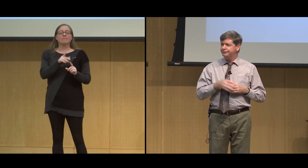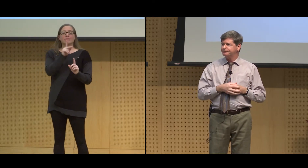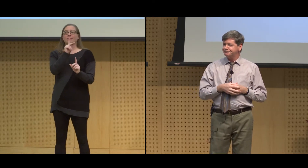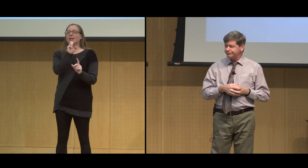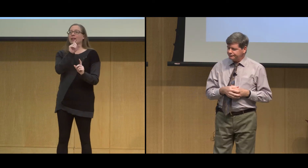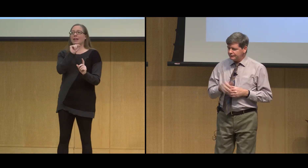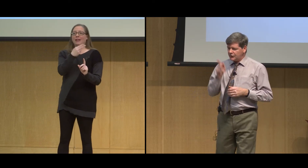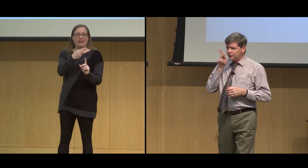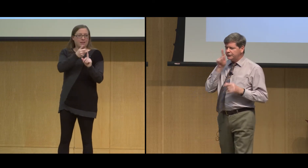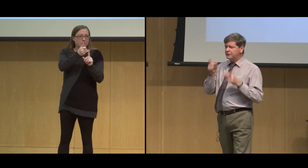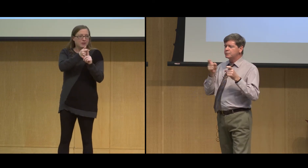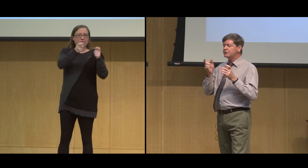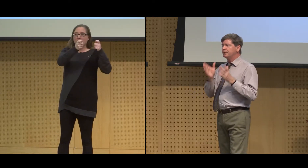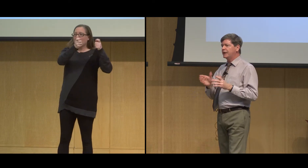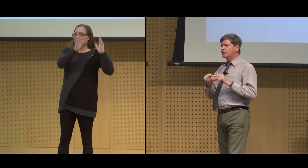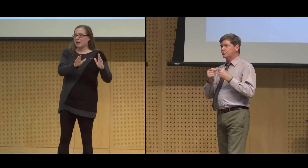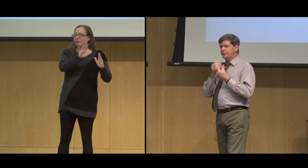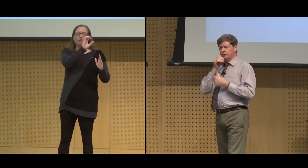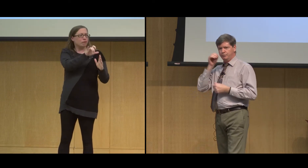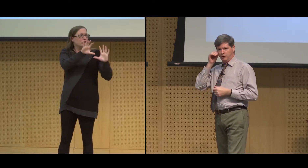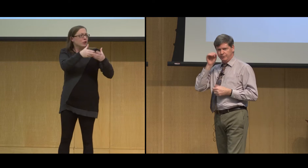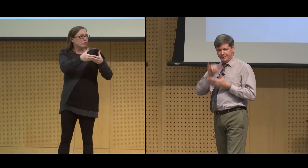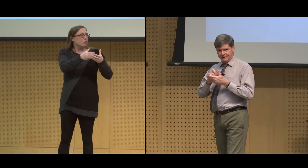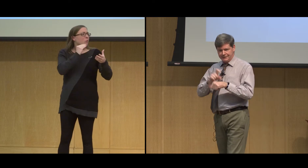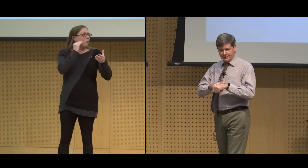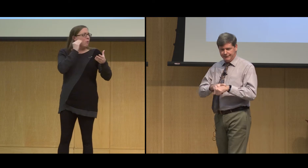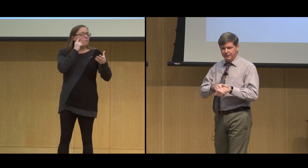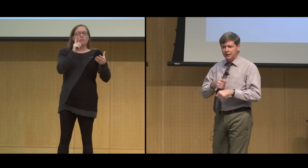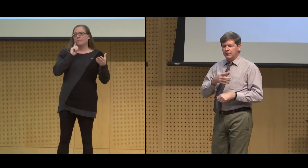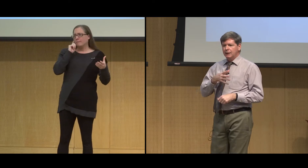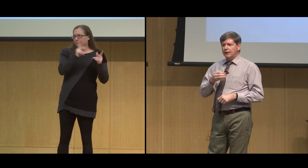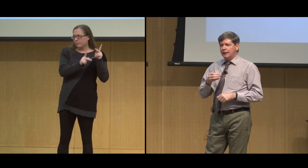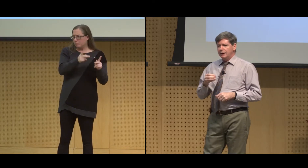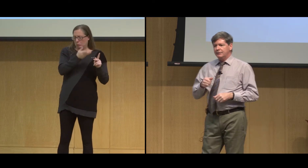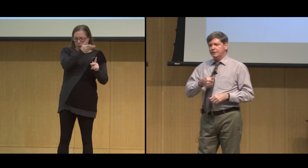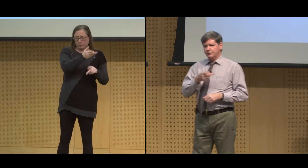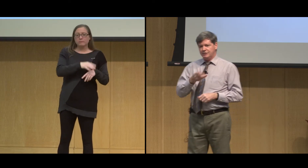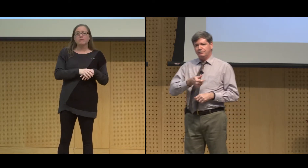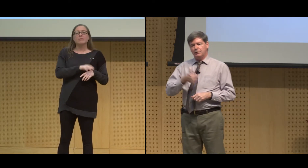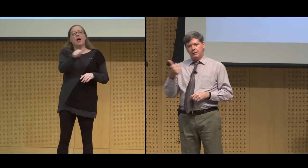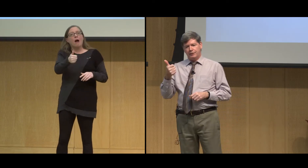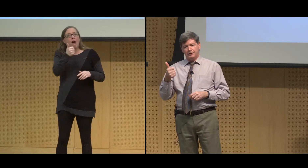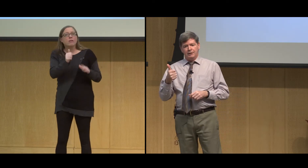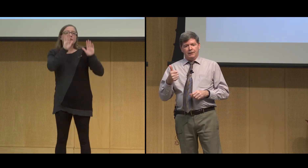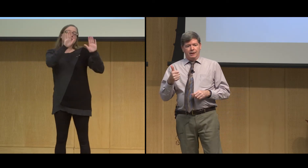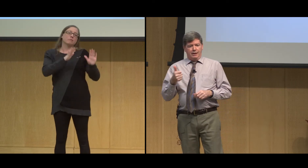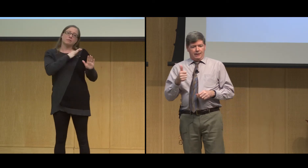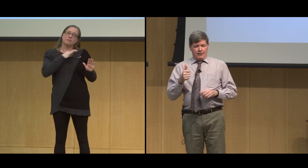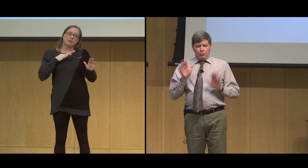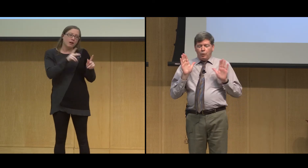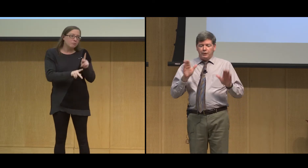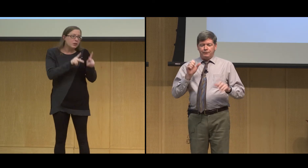So Keith was the manager of the group home at that time. And there were several other wonderful staff people